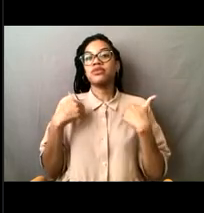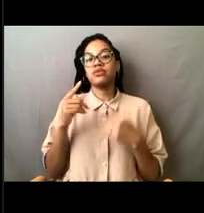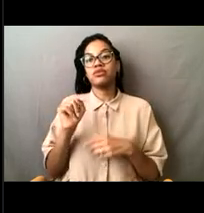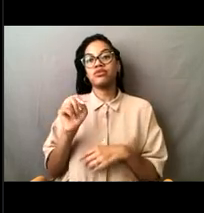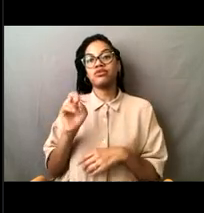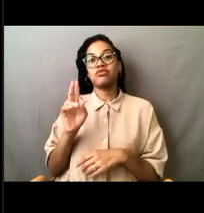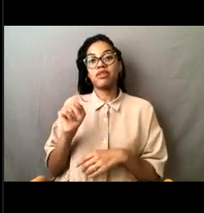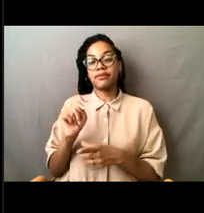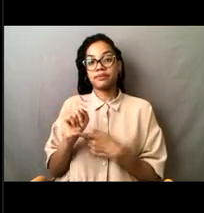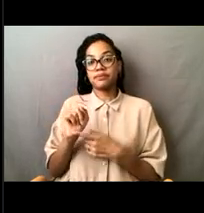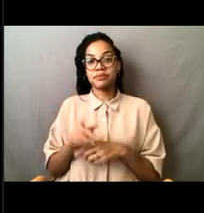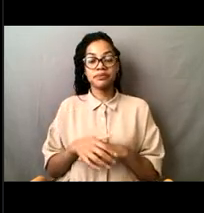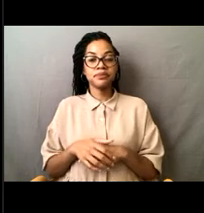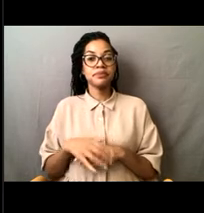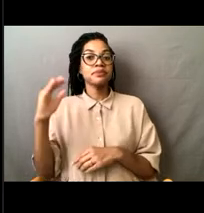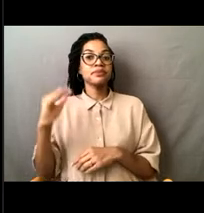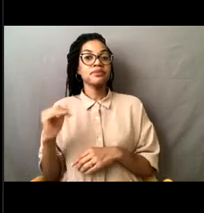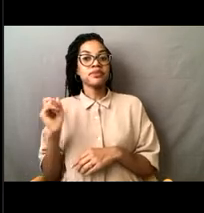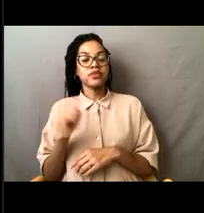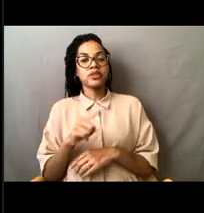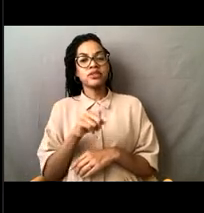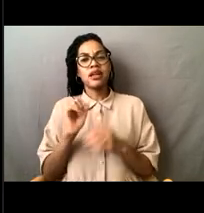Garret's wondering how did the lamprey get in the lake?